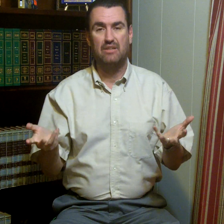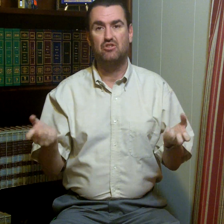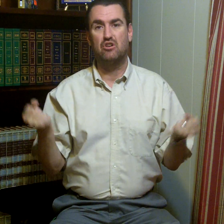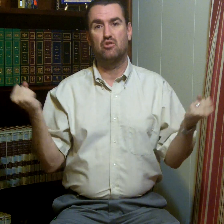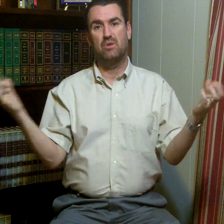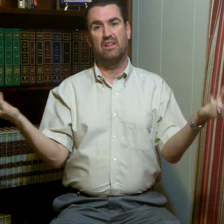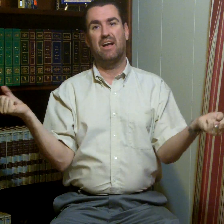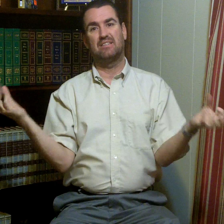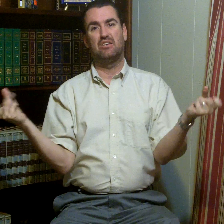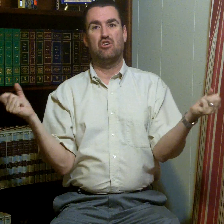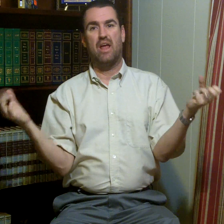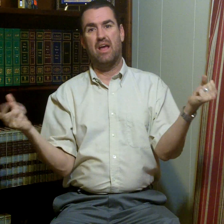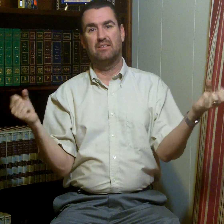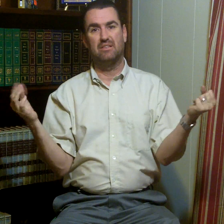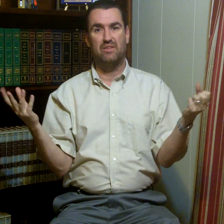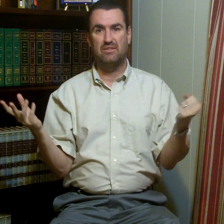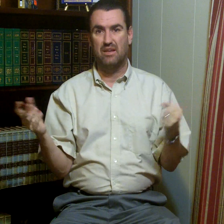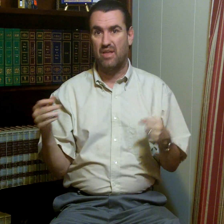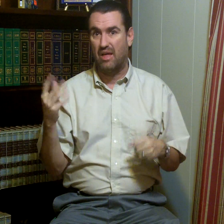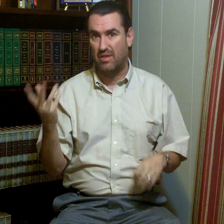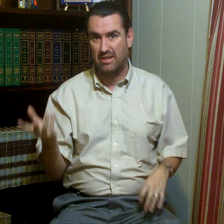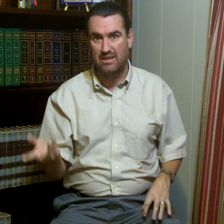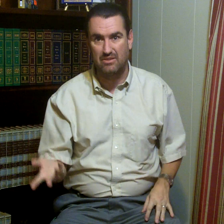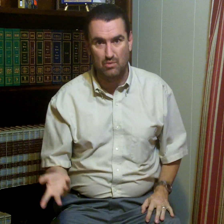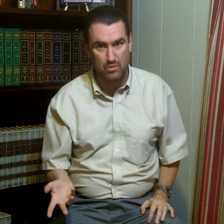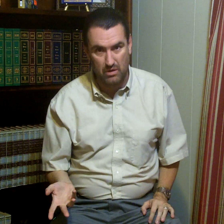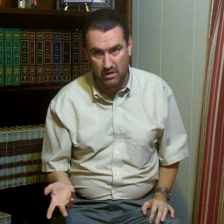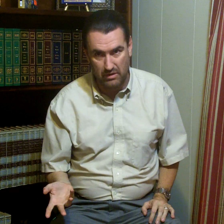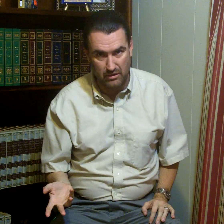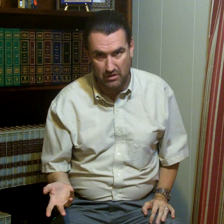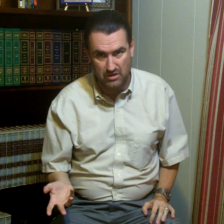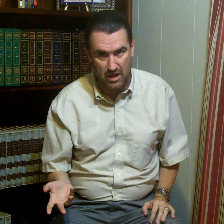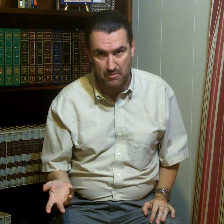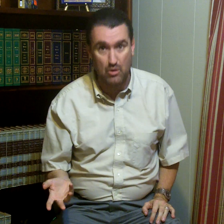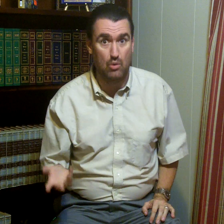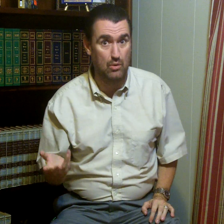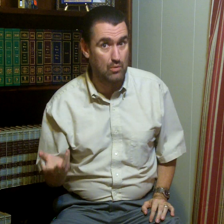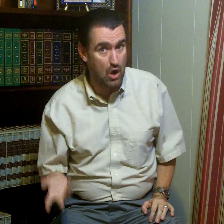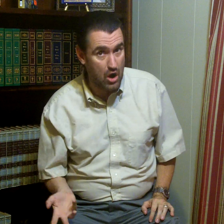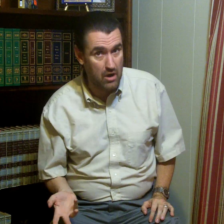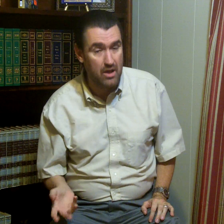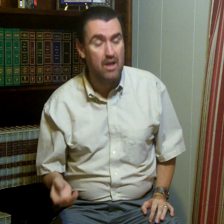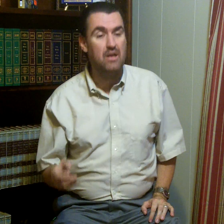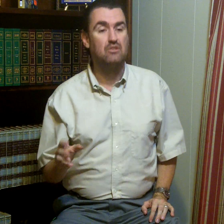and start to relax in your hands and things like that that it doesn't really look sloppy or wrong